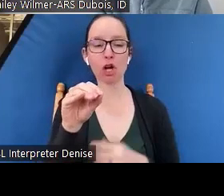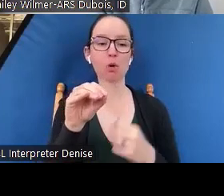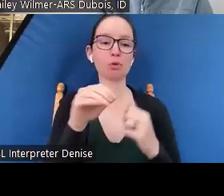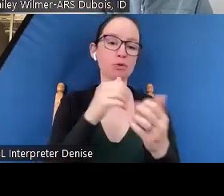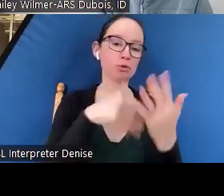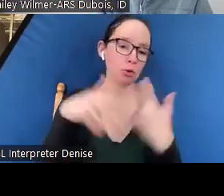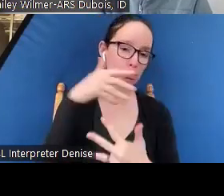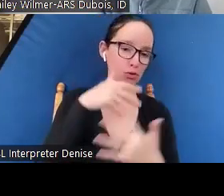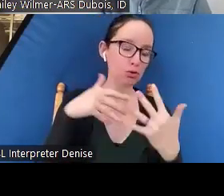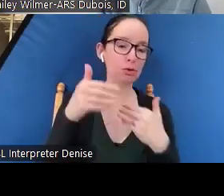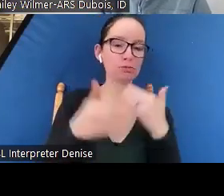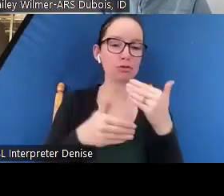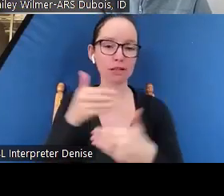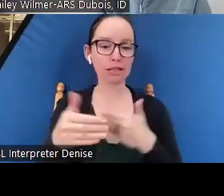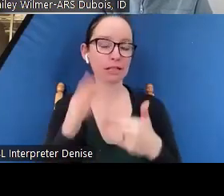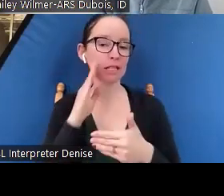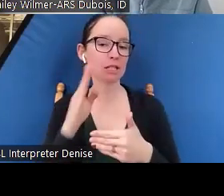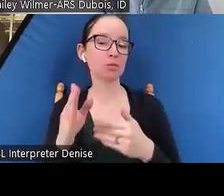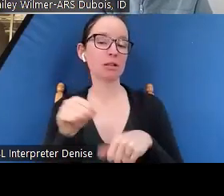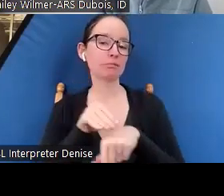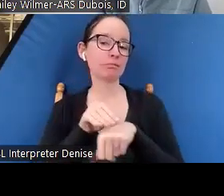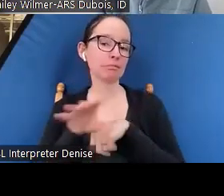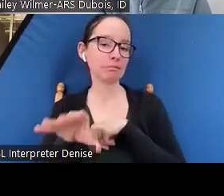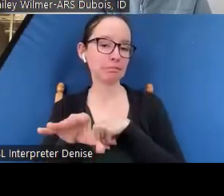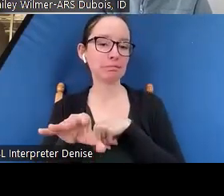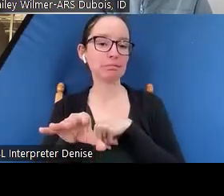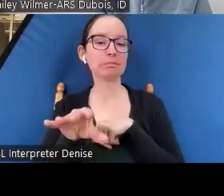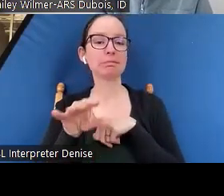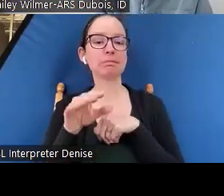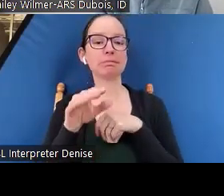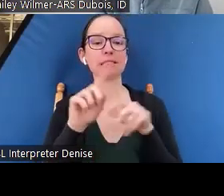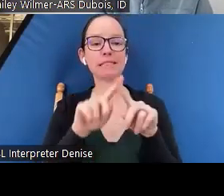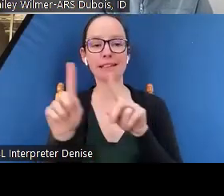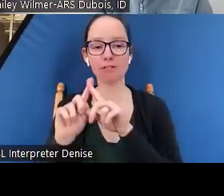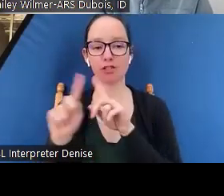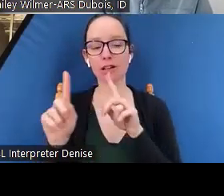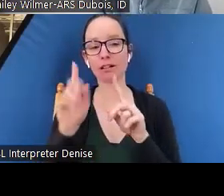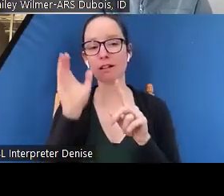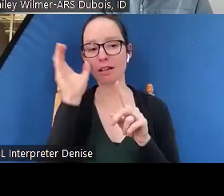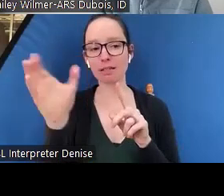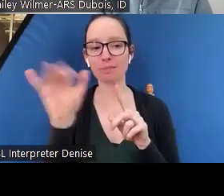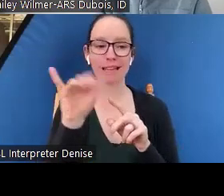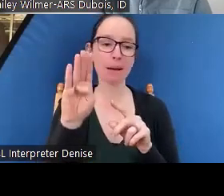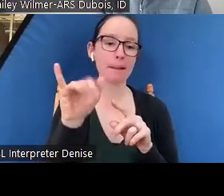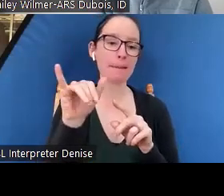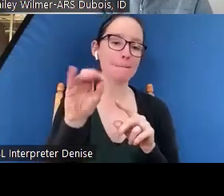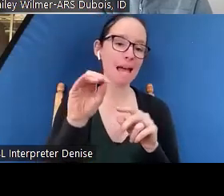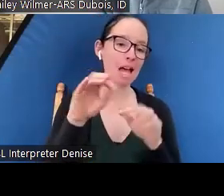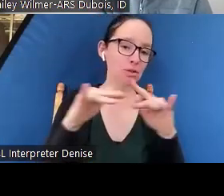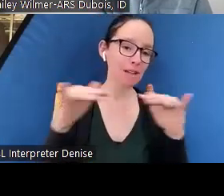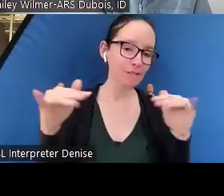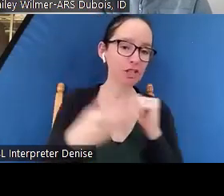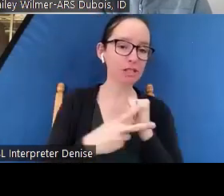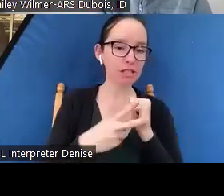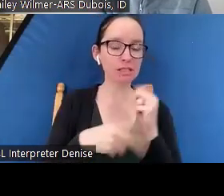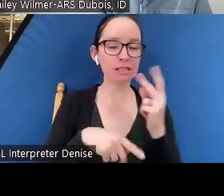related to biodiversity conservation, food and fiber production, land, vegetation, soil and fuel management across